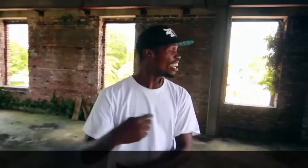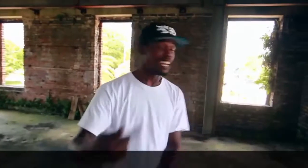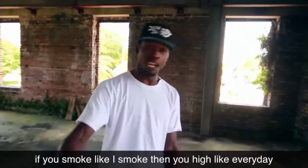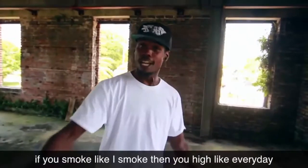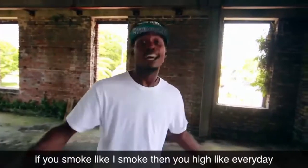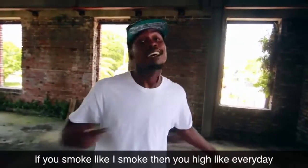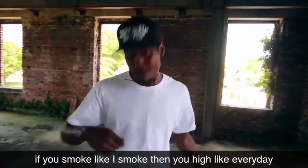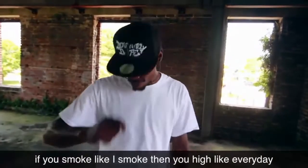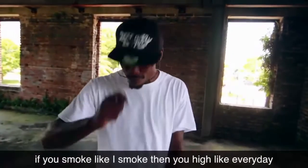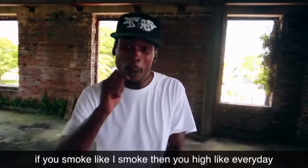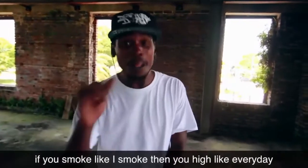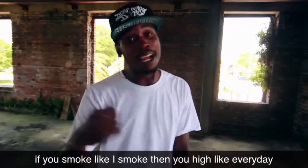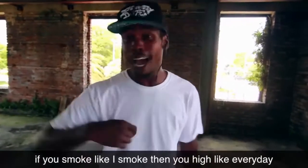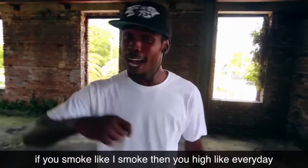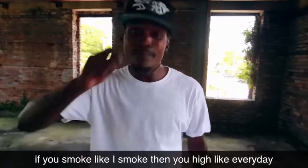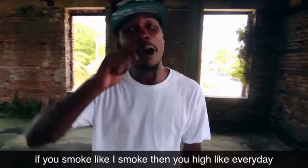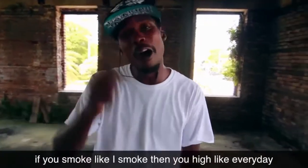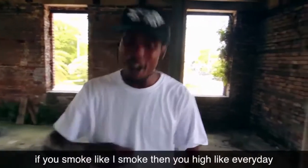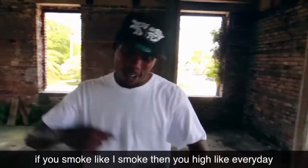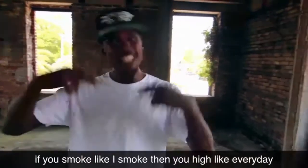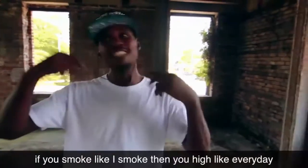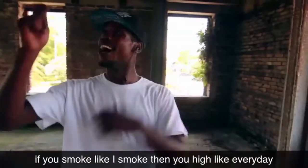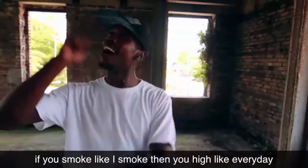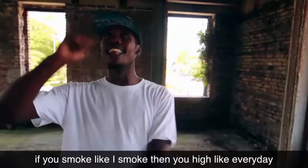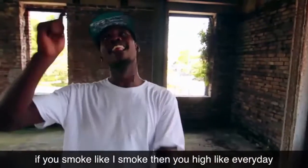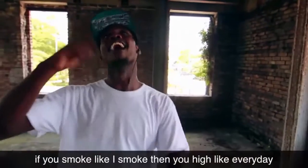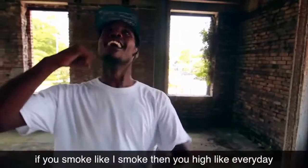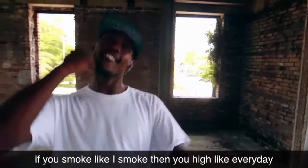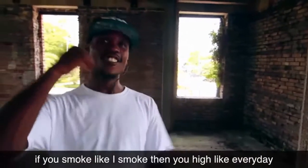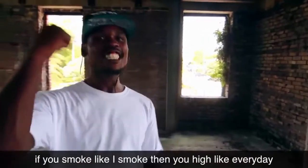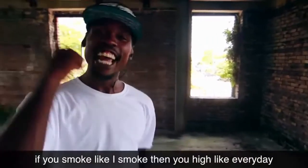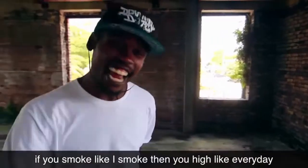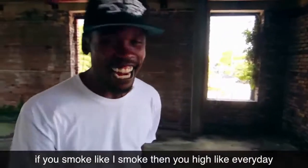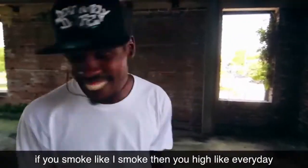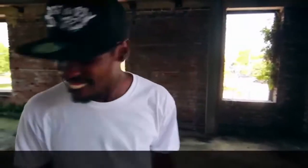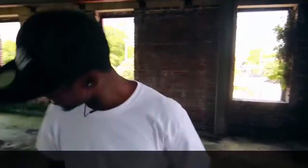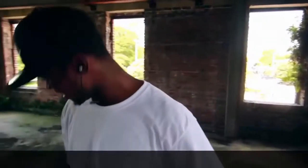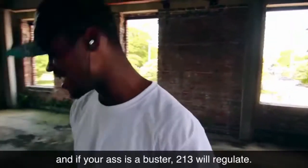If you smoke like I smoke then you high like everyday